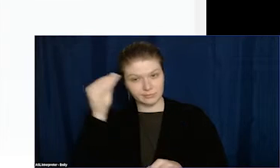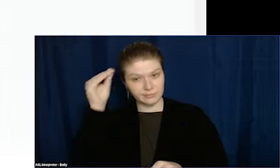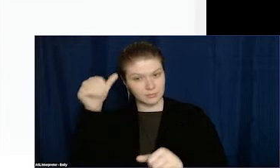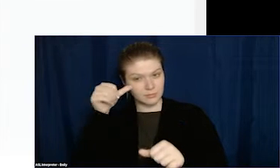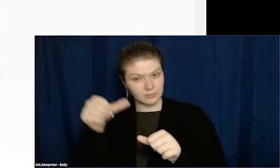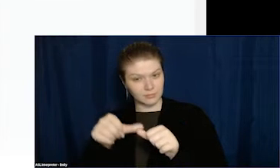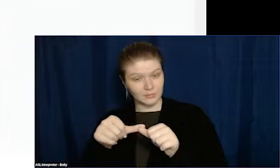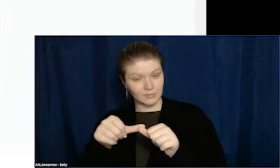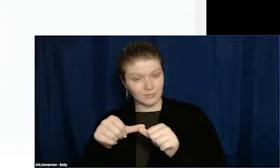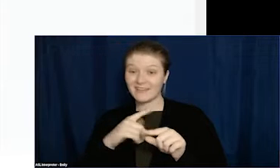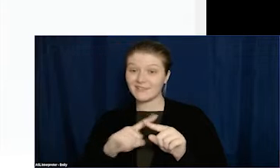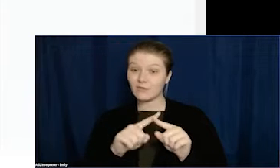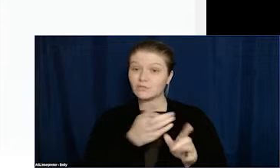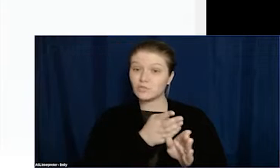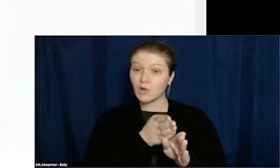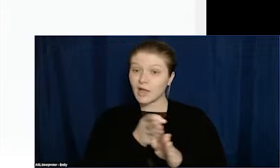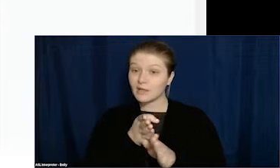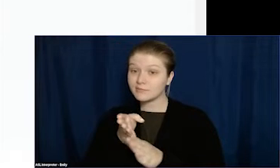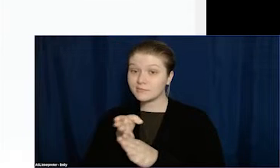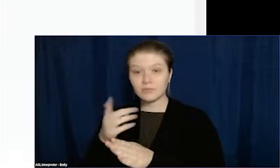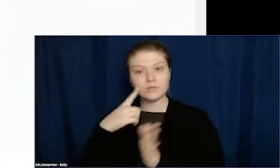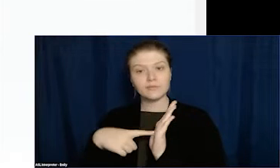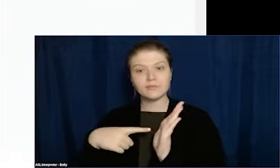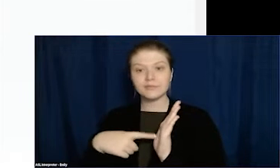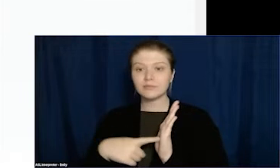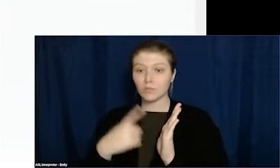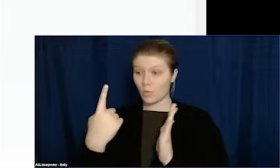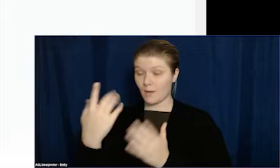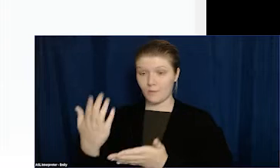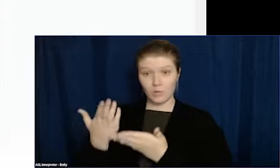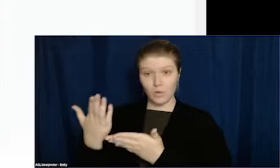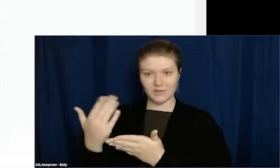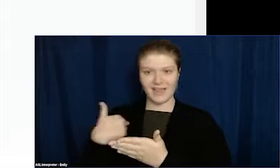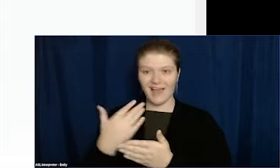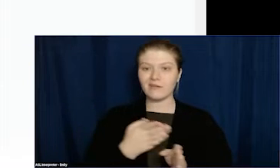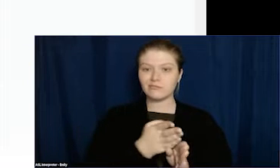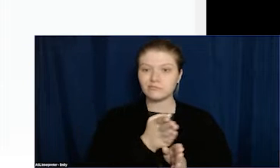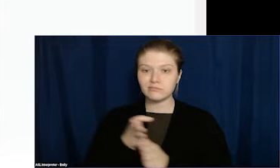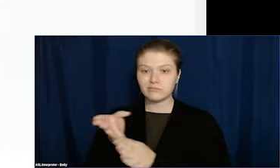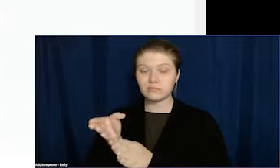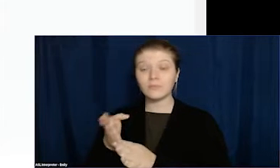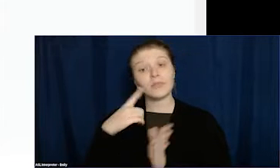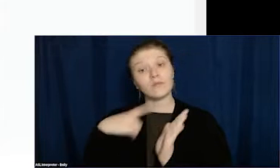But you might have two different tracks, maybe small institutions versus medium institutions. They have different requirements,